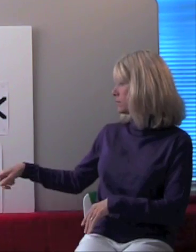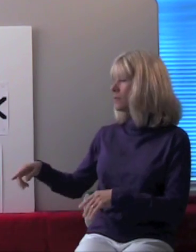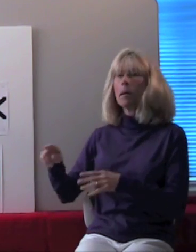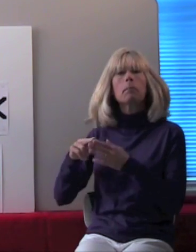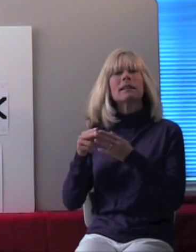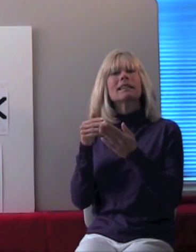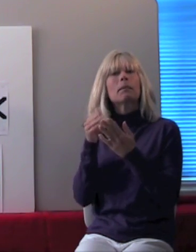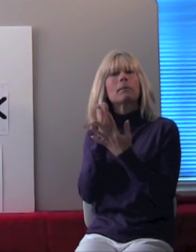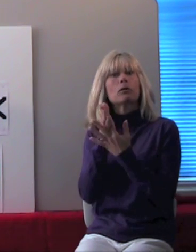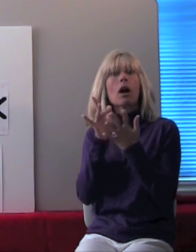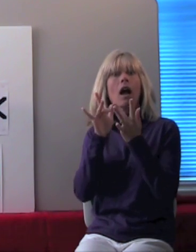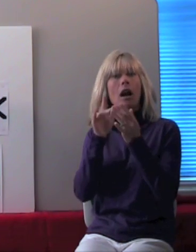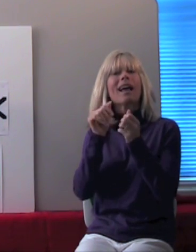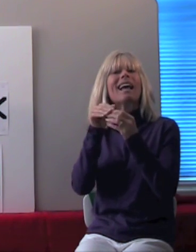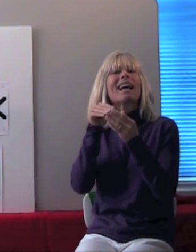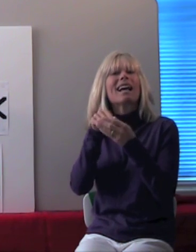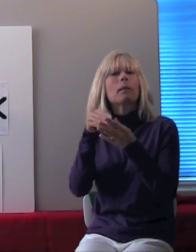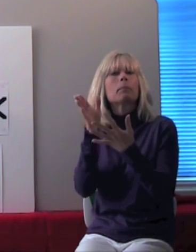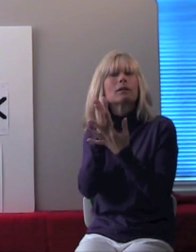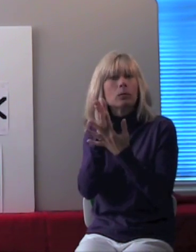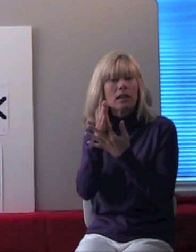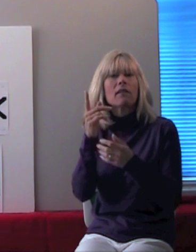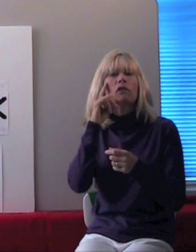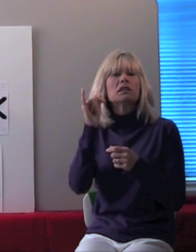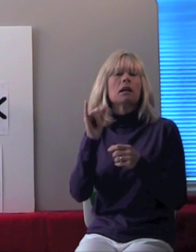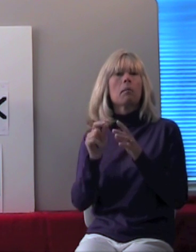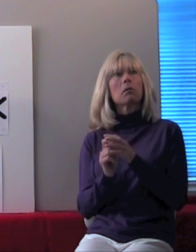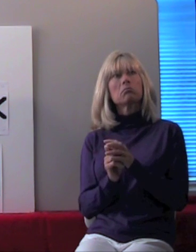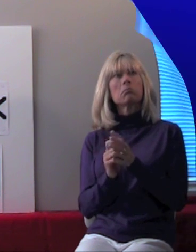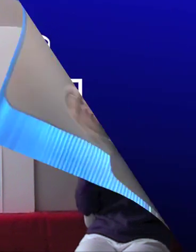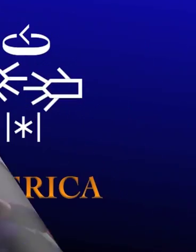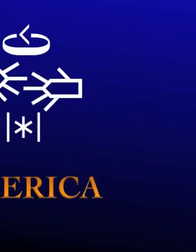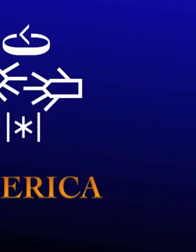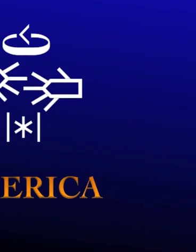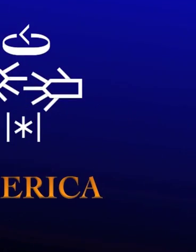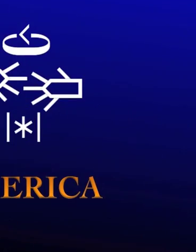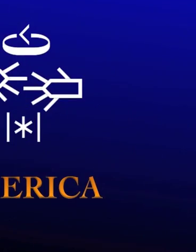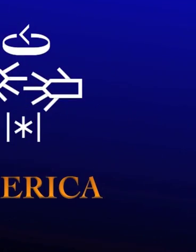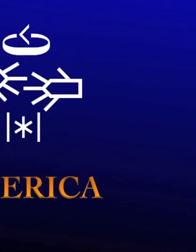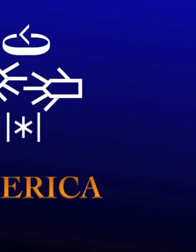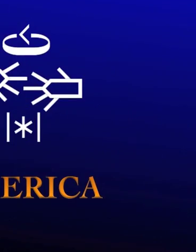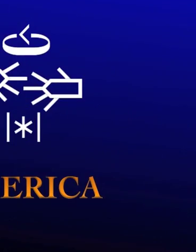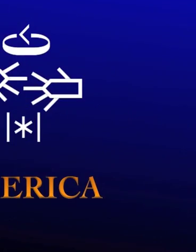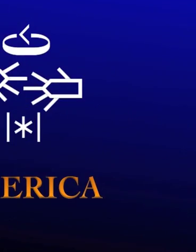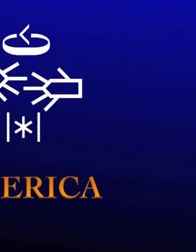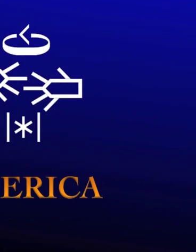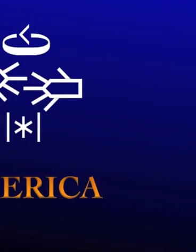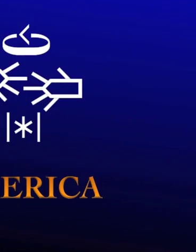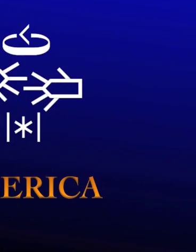This is a Touch Contact In-Between. For example, America.